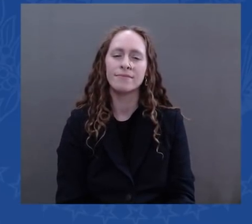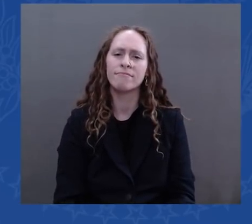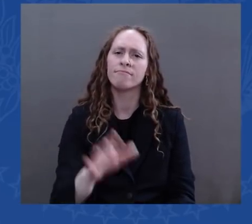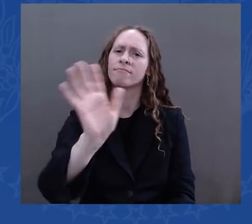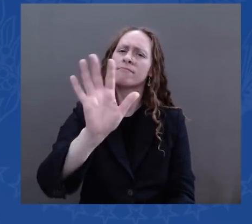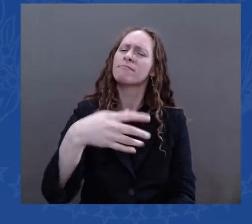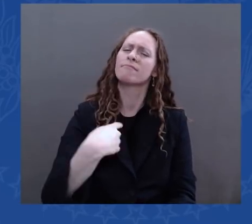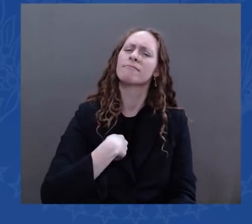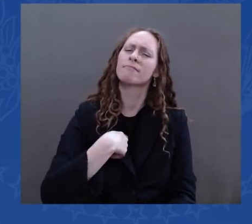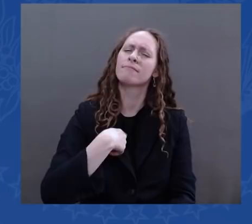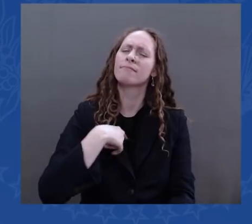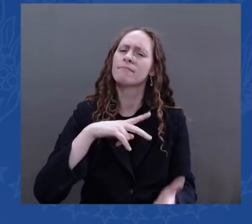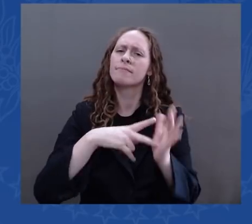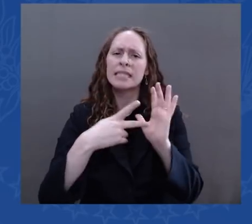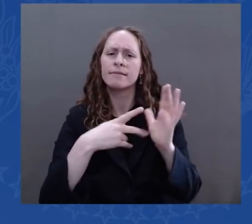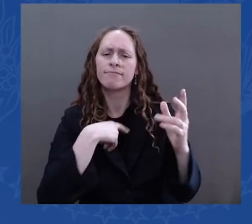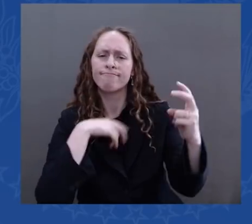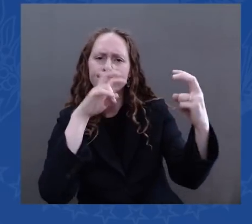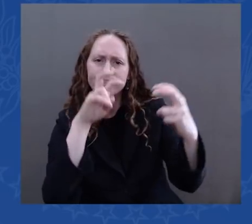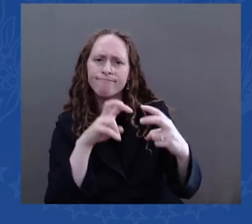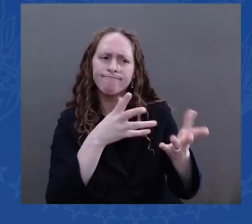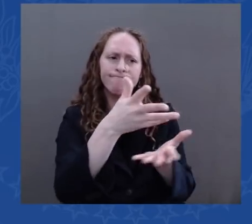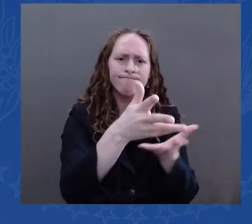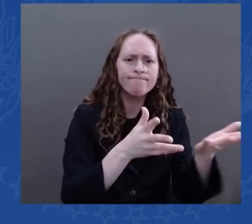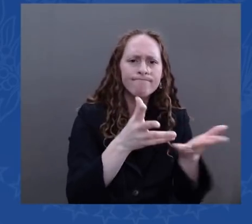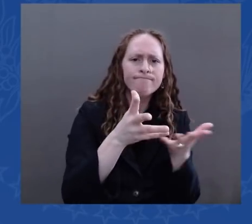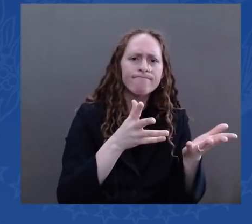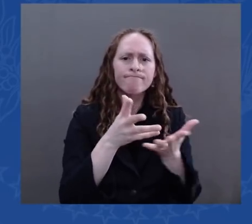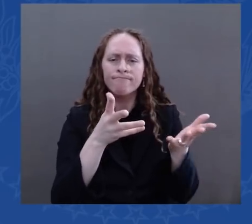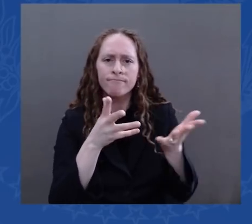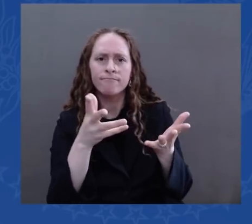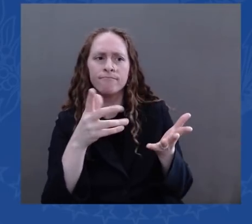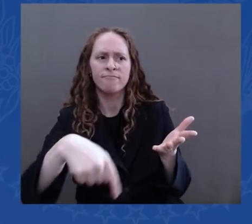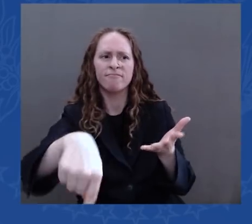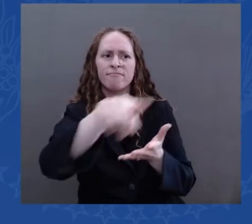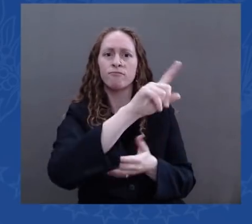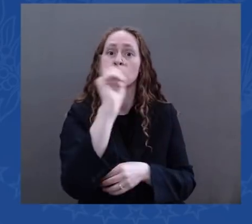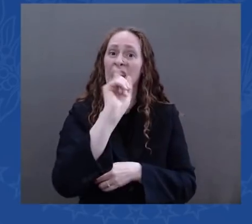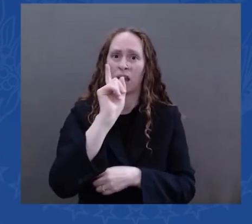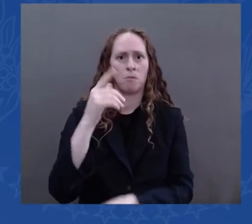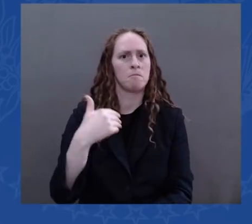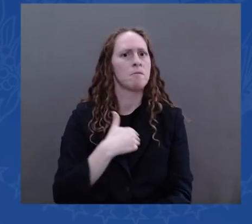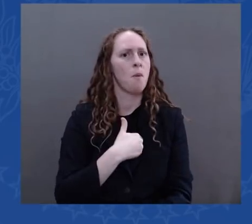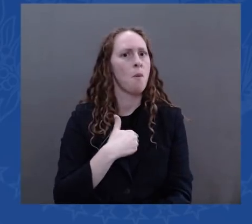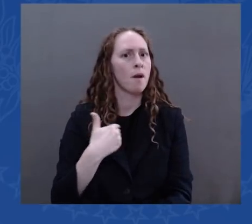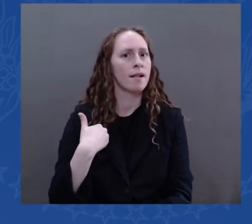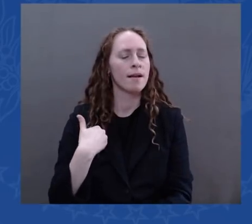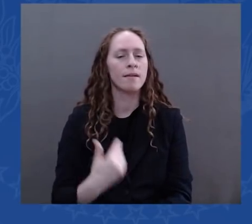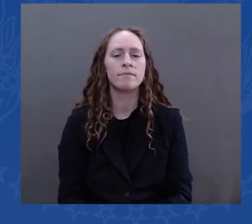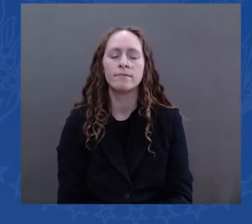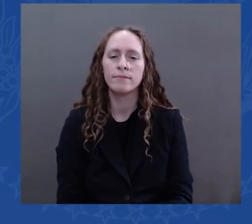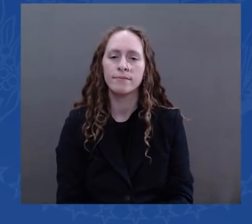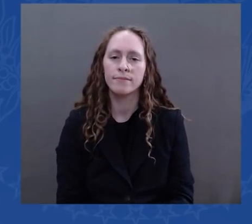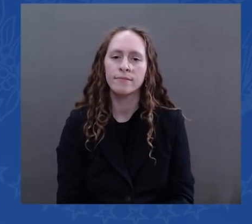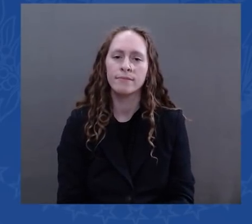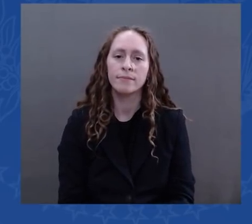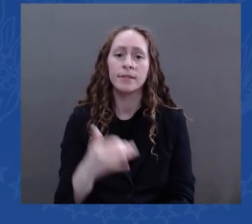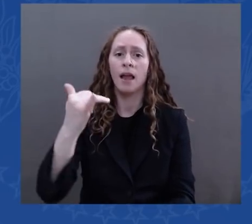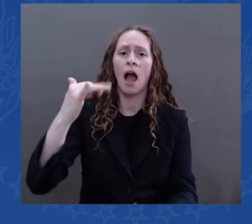who are in Poland. The Press: And when you said a chemical weapon use by Russia would "trigger a response in kind"? The President: It will trigger a significant response